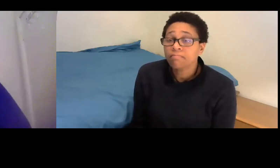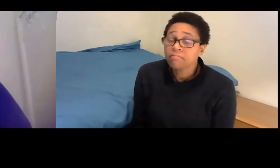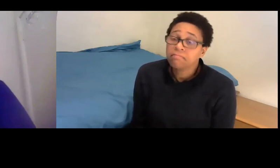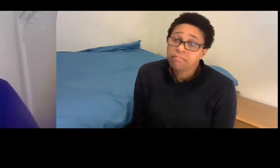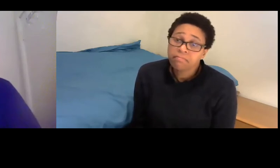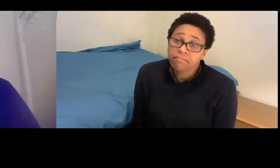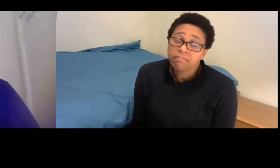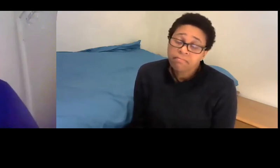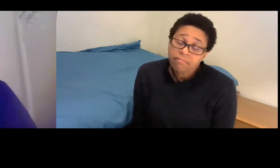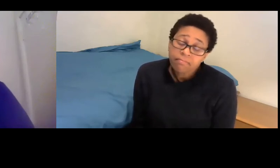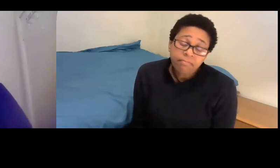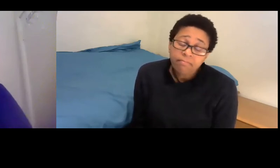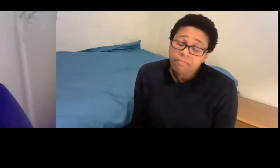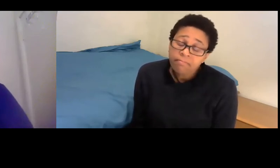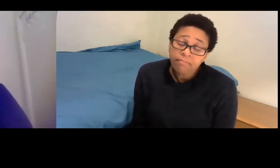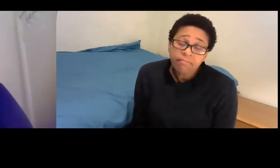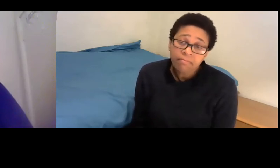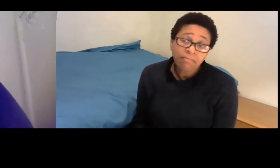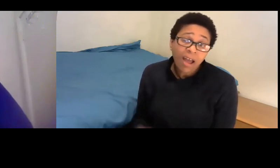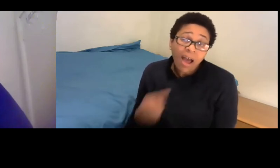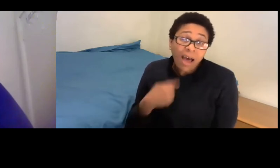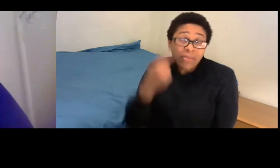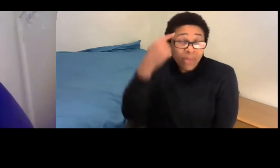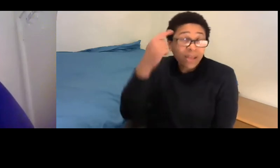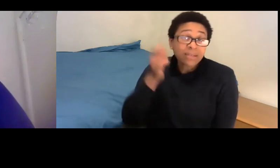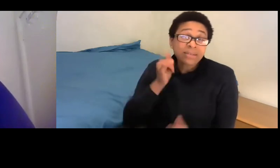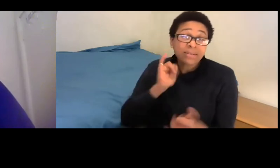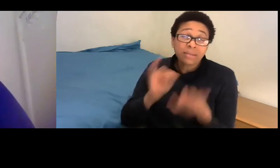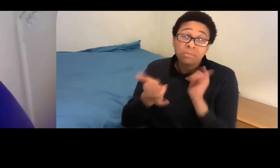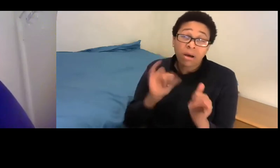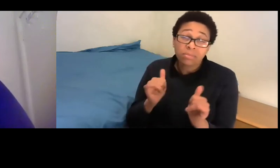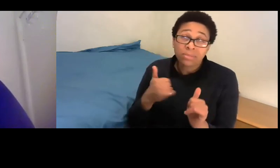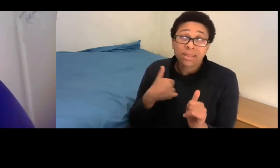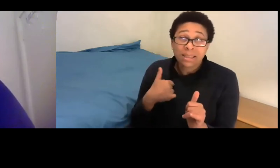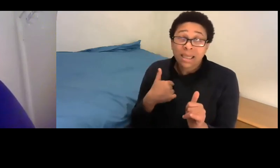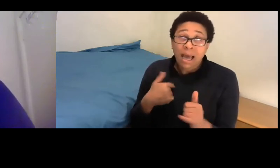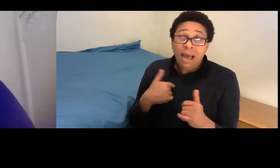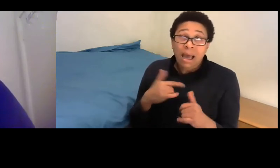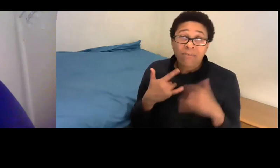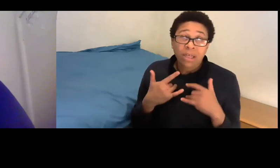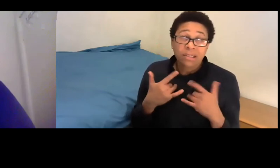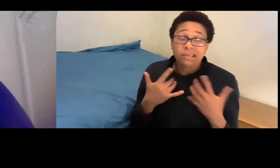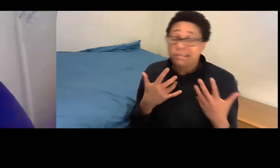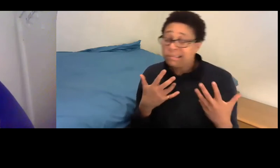divided against itself sometimes. And I mean, I'm not